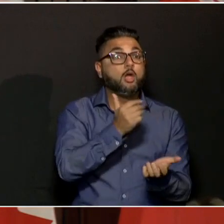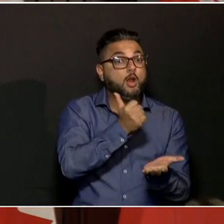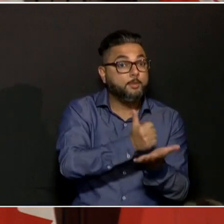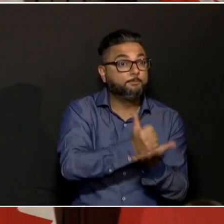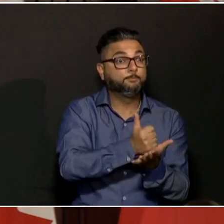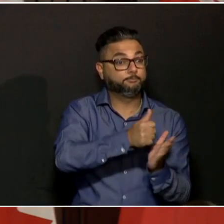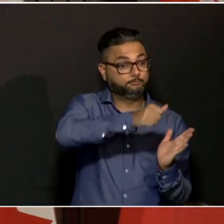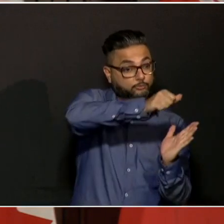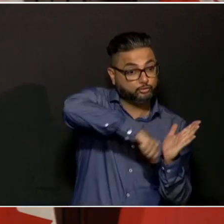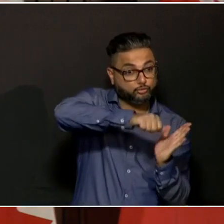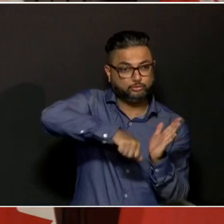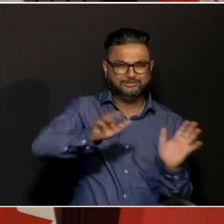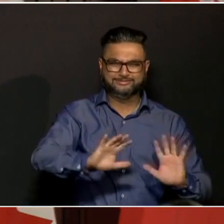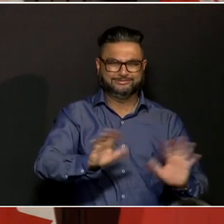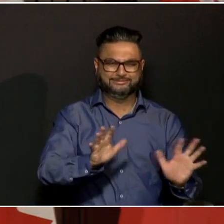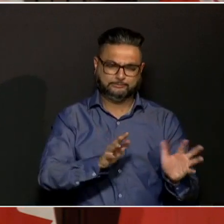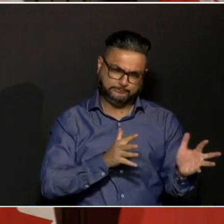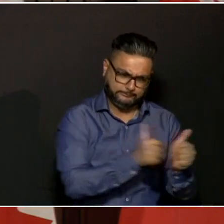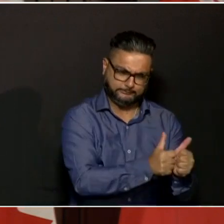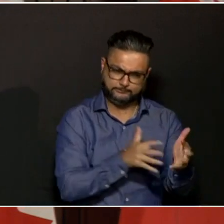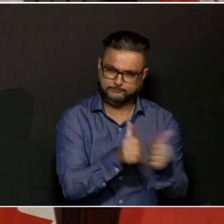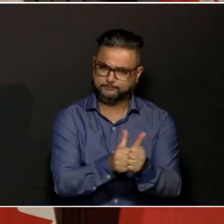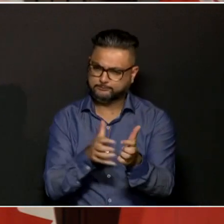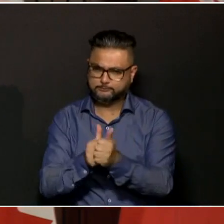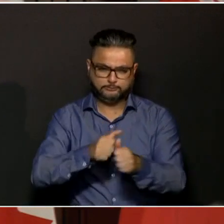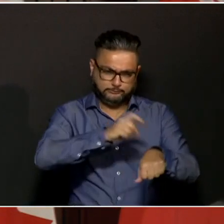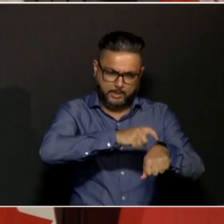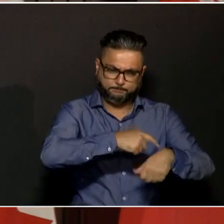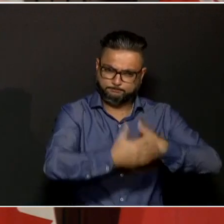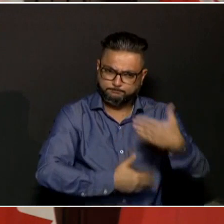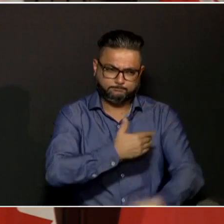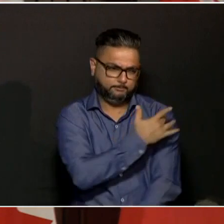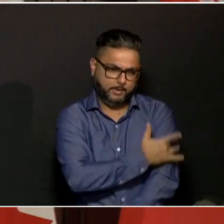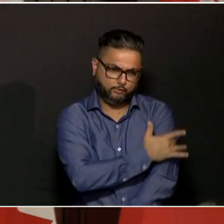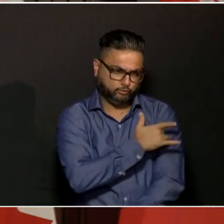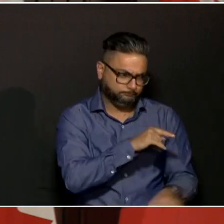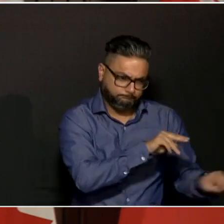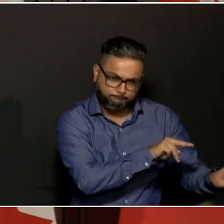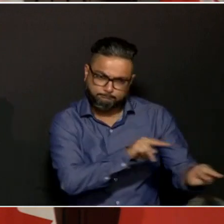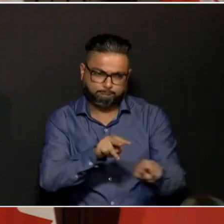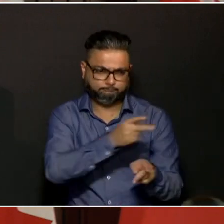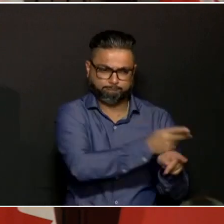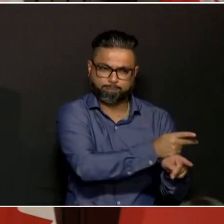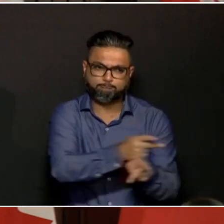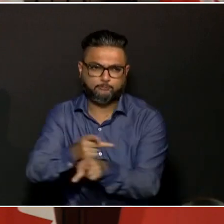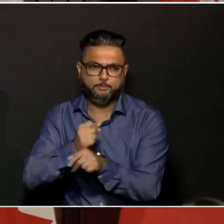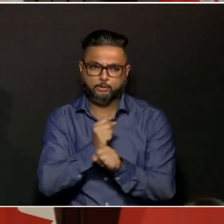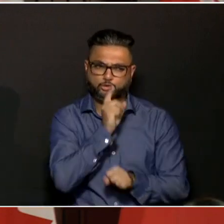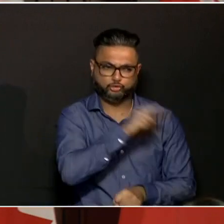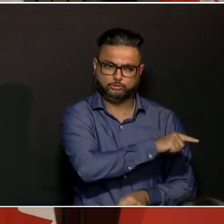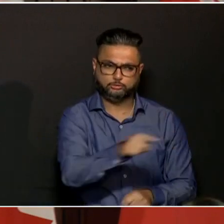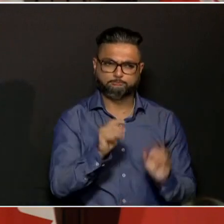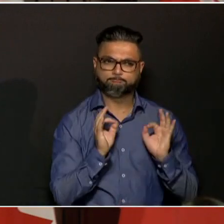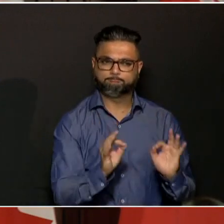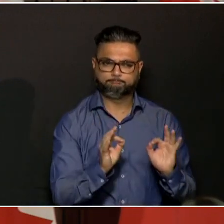to care for Covid-19 patients, help reduce surgery backlog while still ensuring all patients receive the care they need.